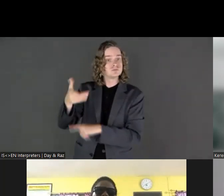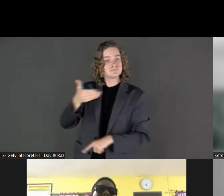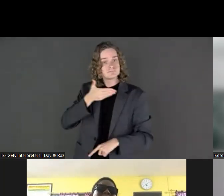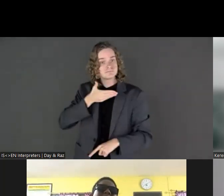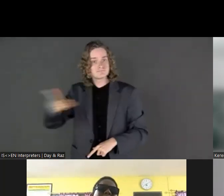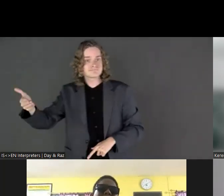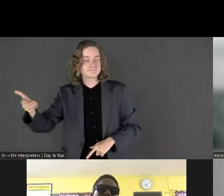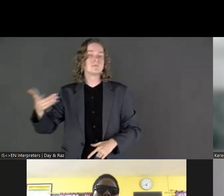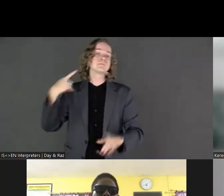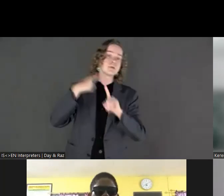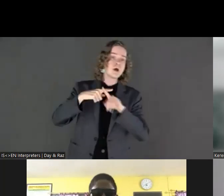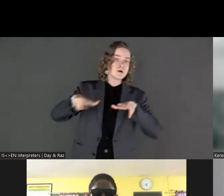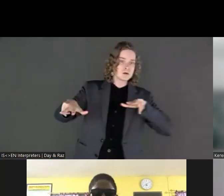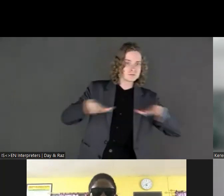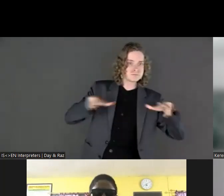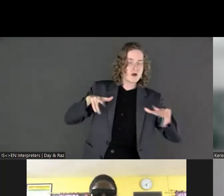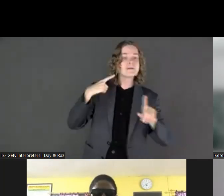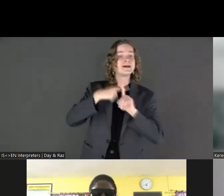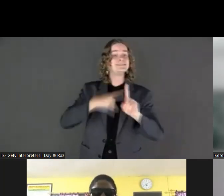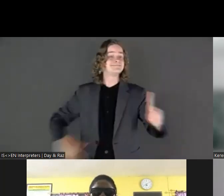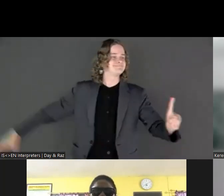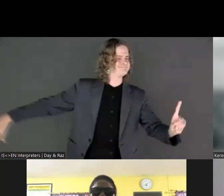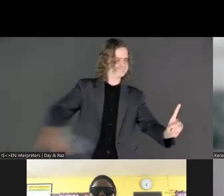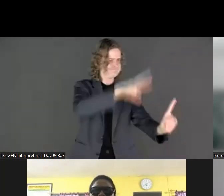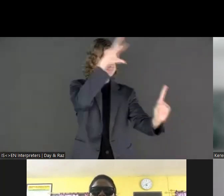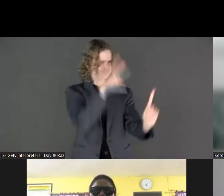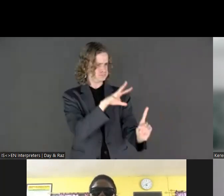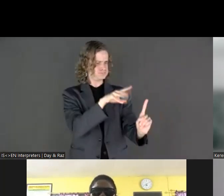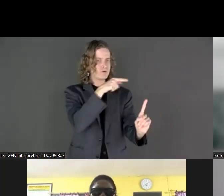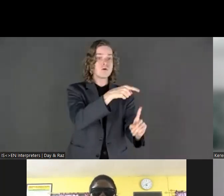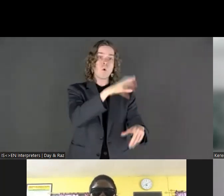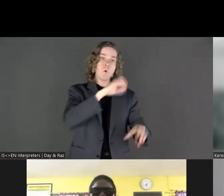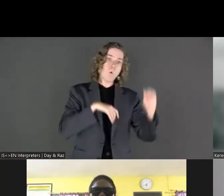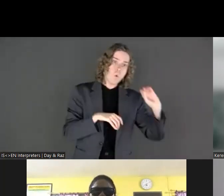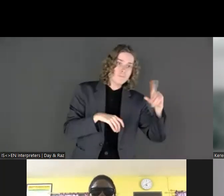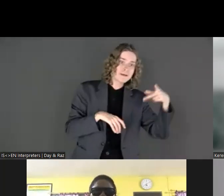critical role of organizations of persons with disabilities, op eds and humanitarian action.